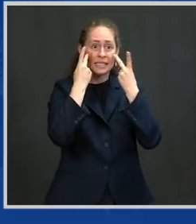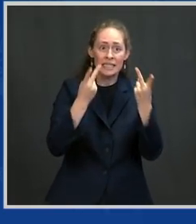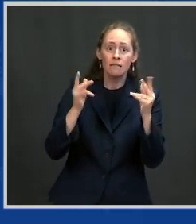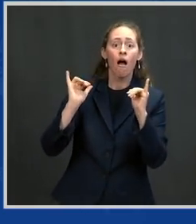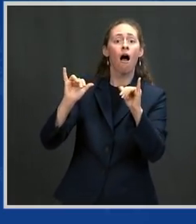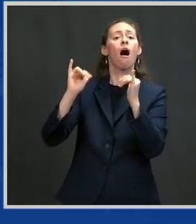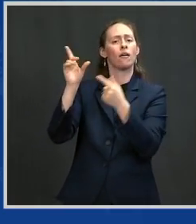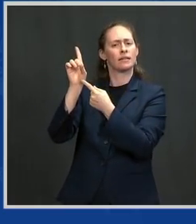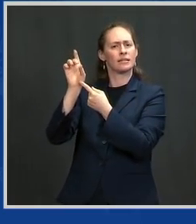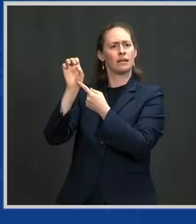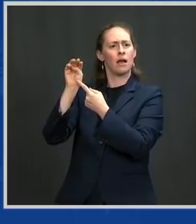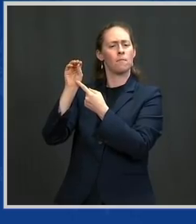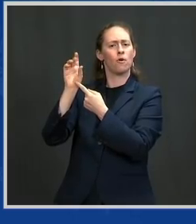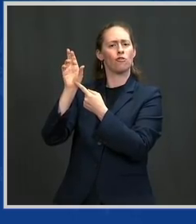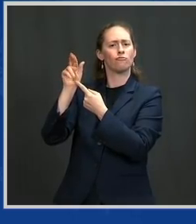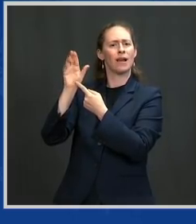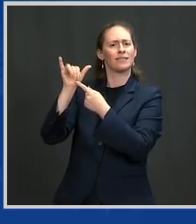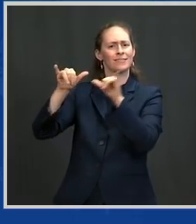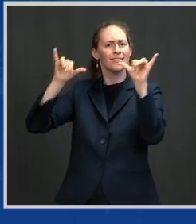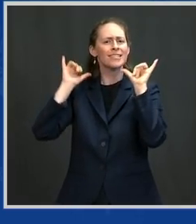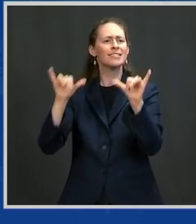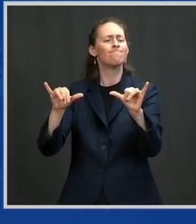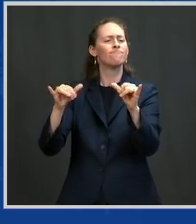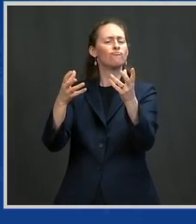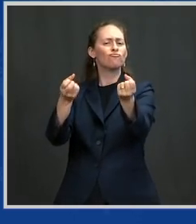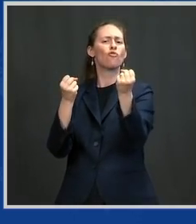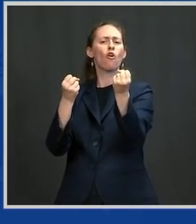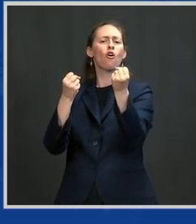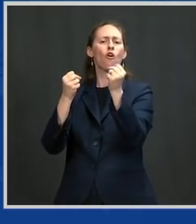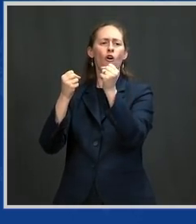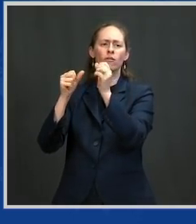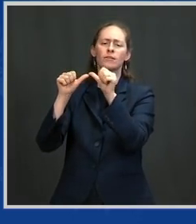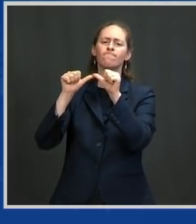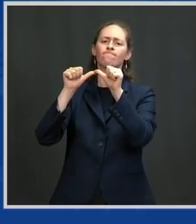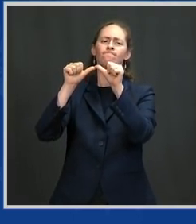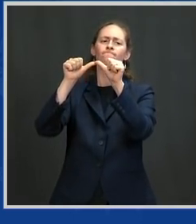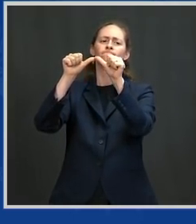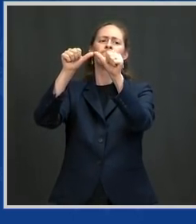against the challenges of our time and deliver for the needs of our people.